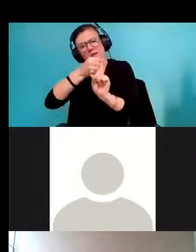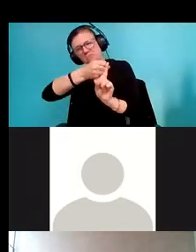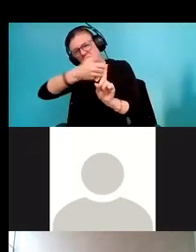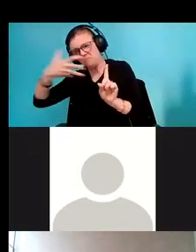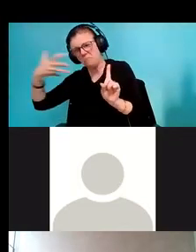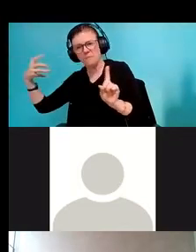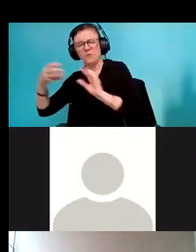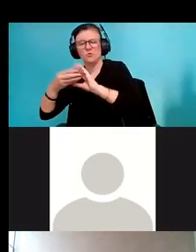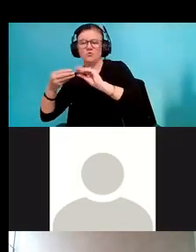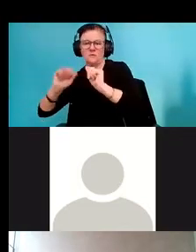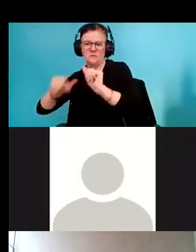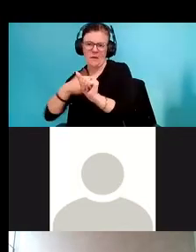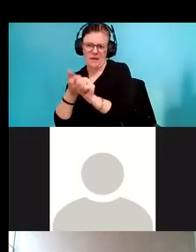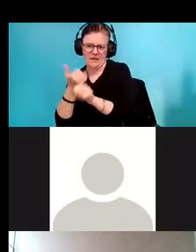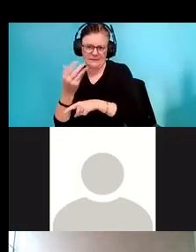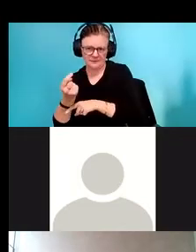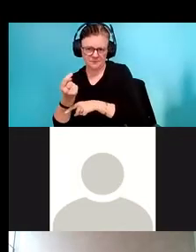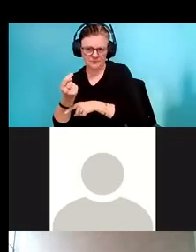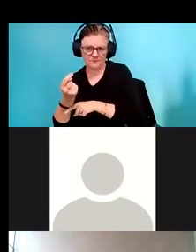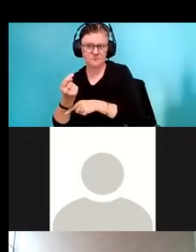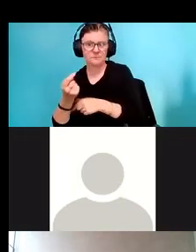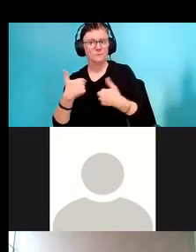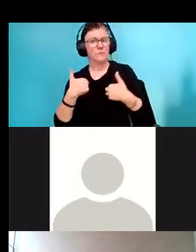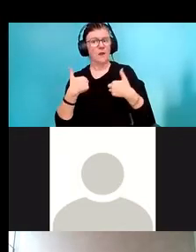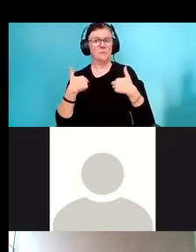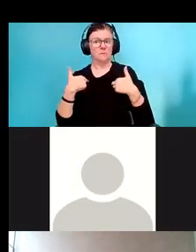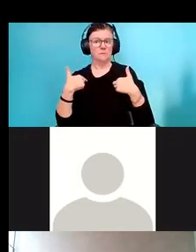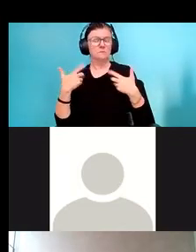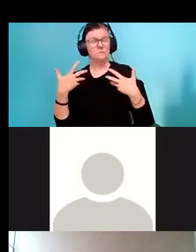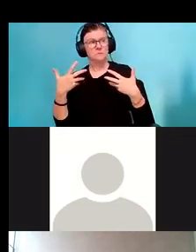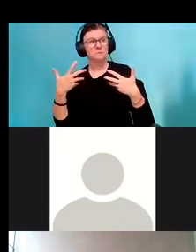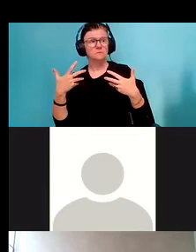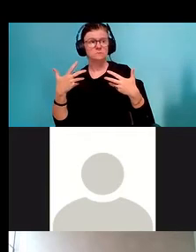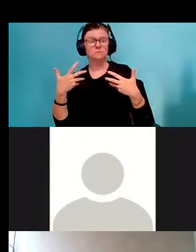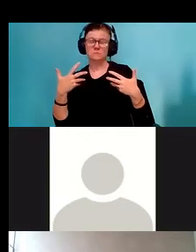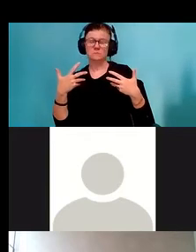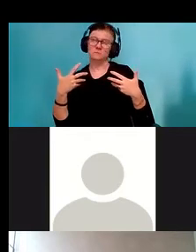And I could say, as someone who has spent probably